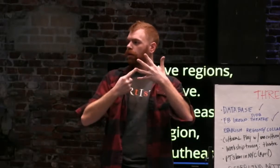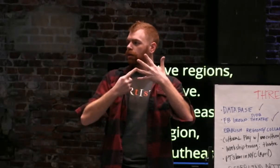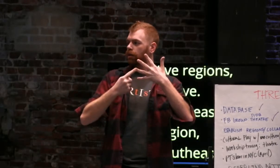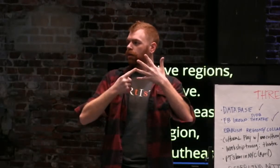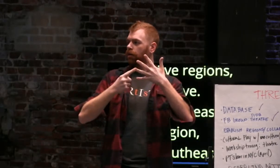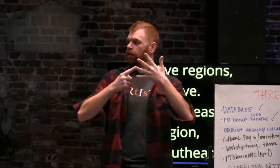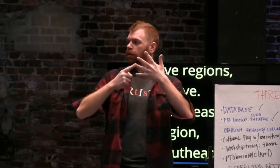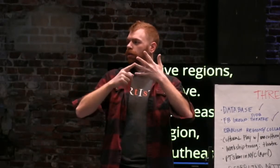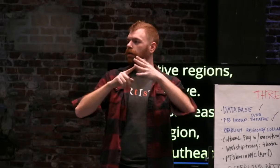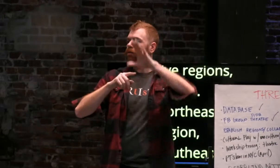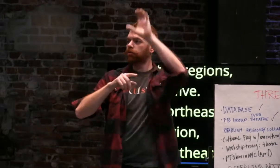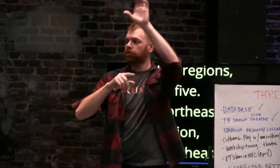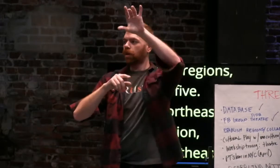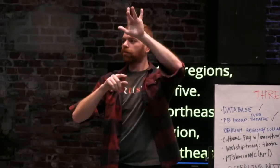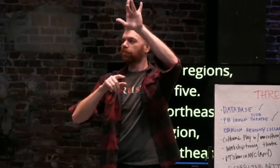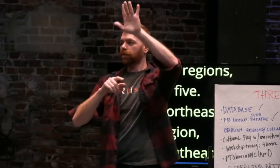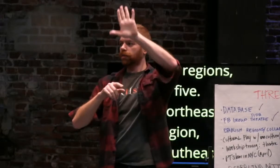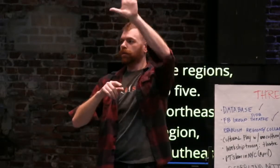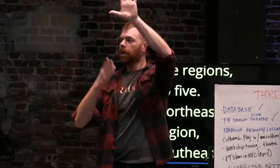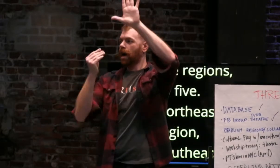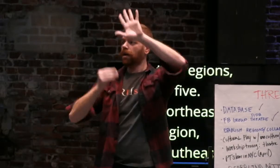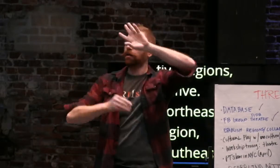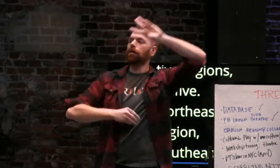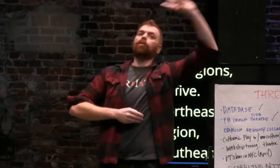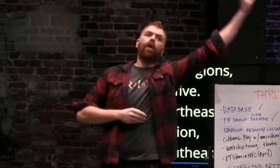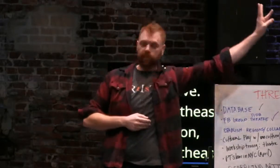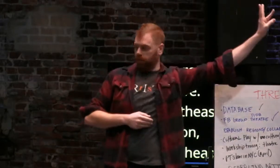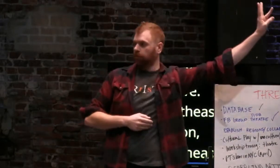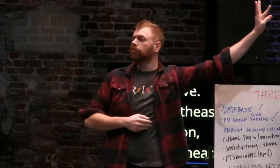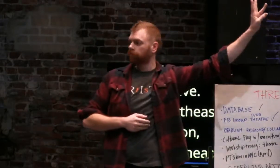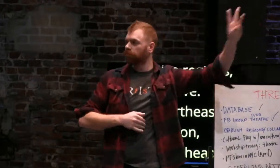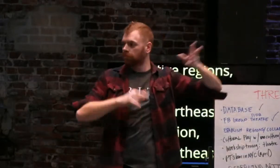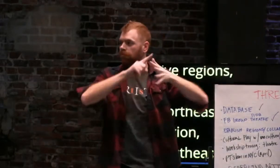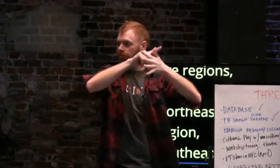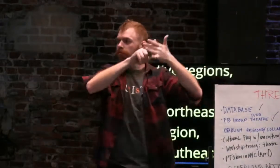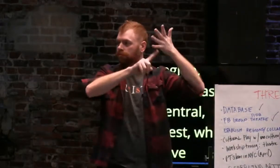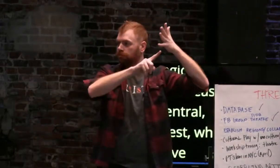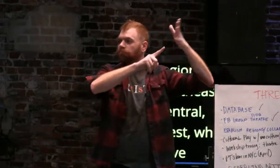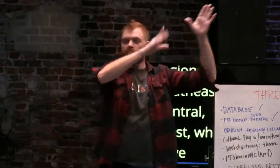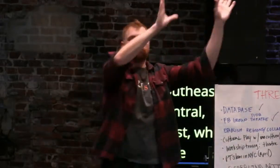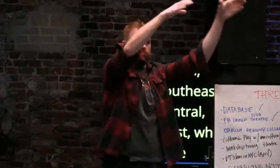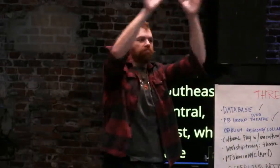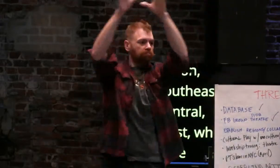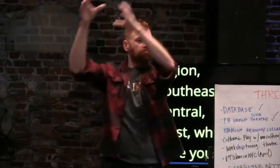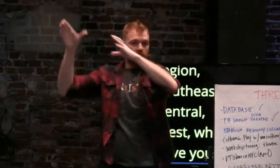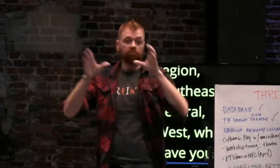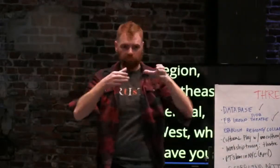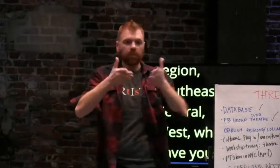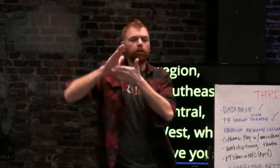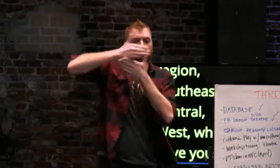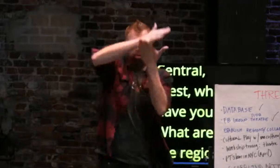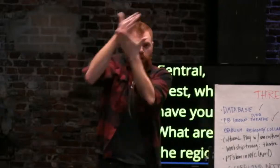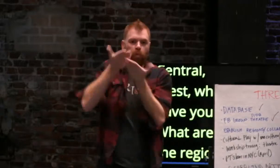what have you. What are the regions? Central, West, respectively, all of the regions.